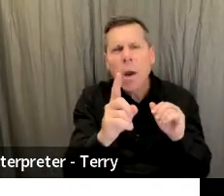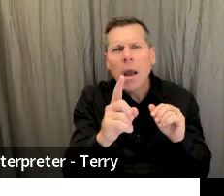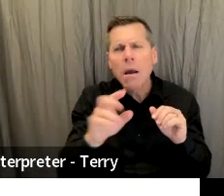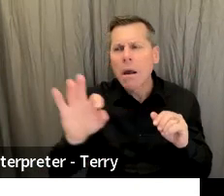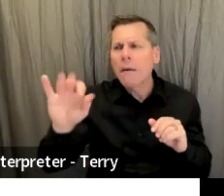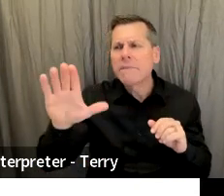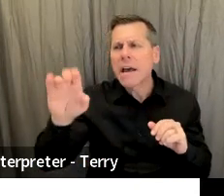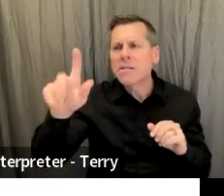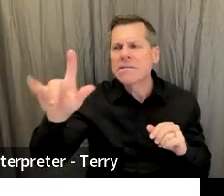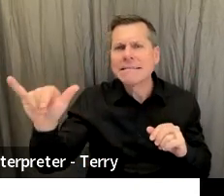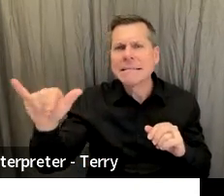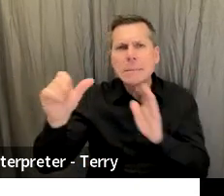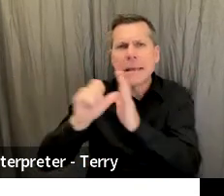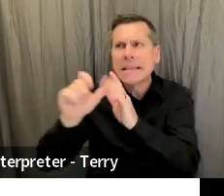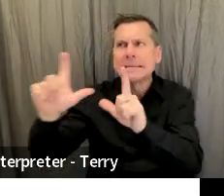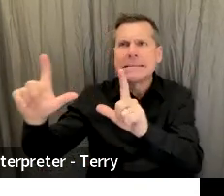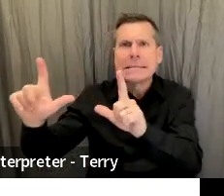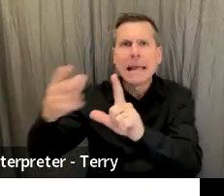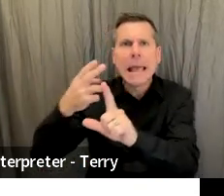we can find those HTML codes?